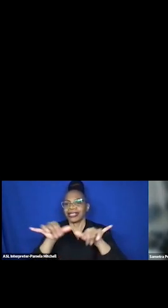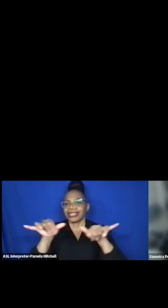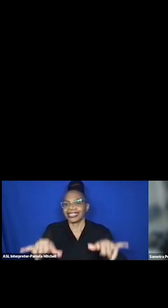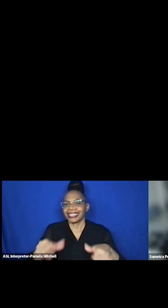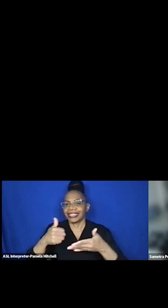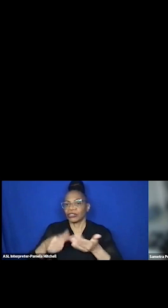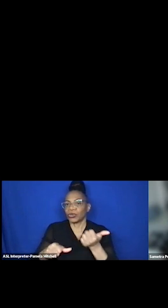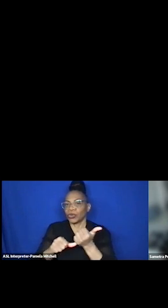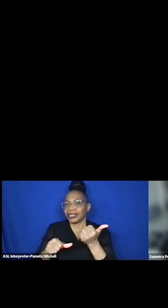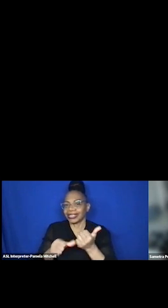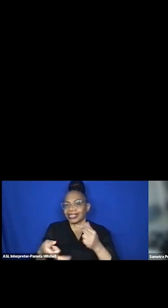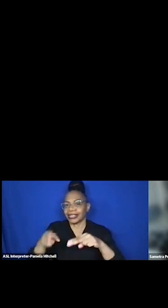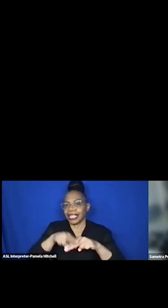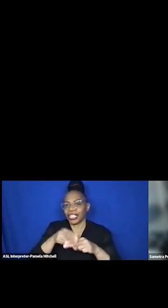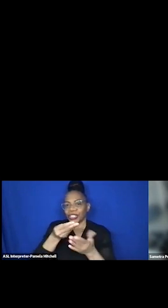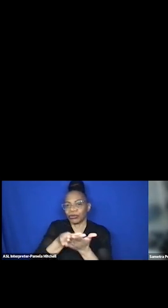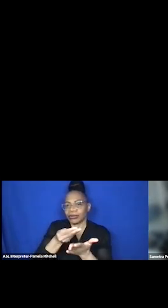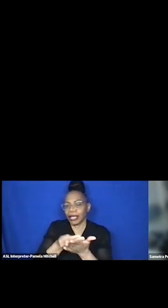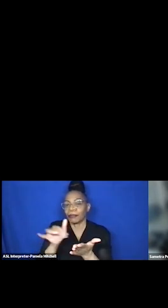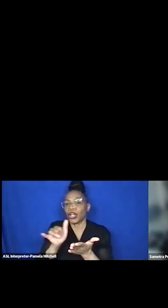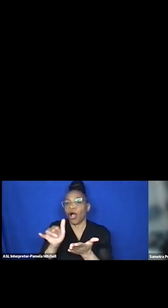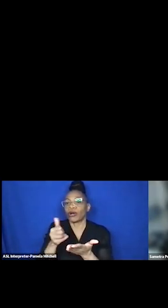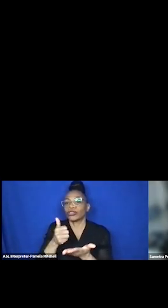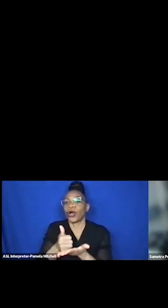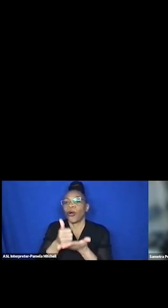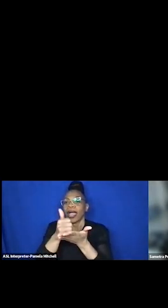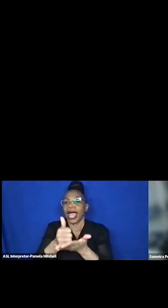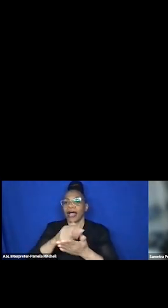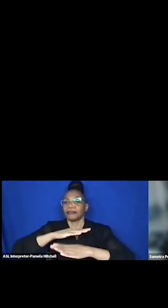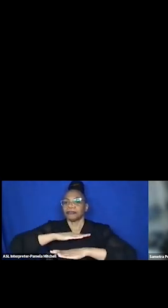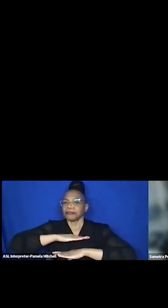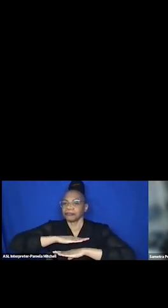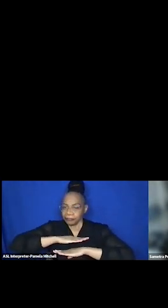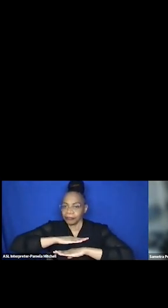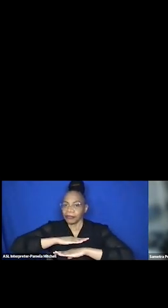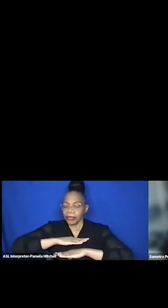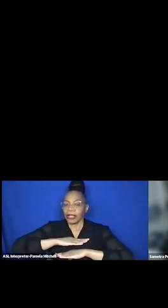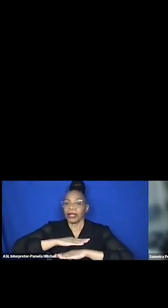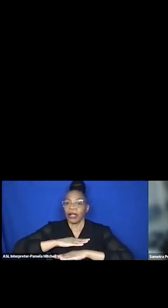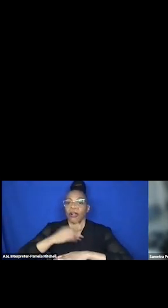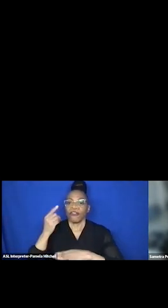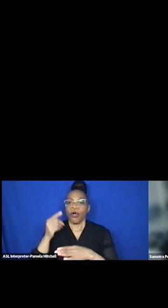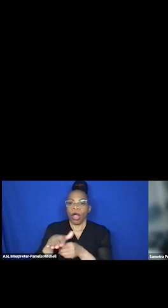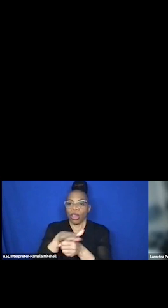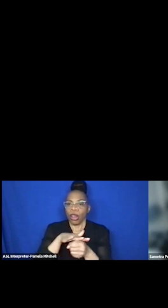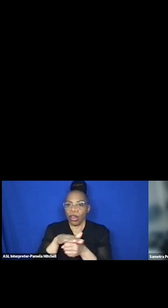and, on the backend of course, help meet that system performance measure for local continuums of care. And just in case there's anyone on the call today